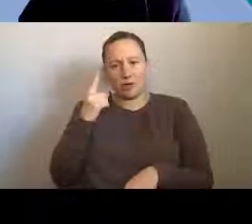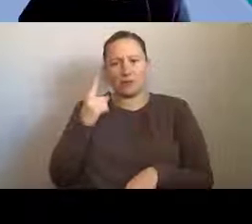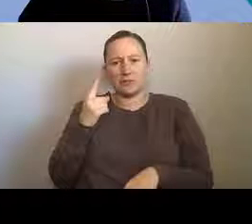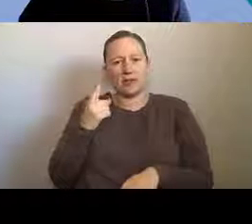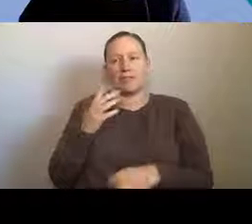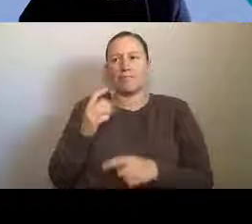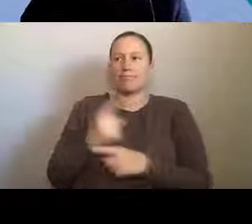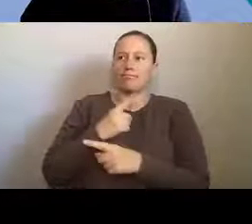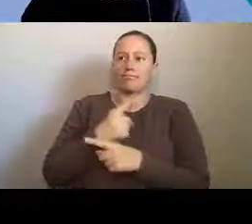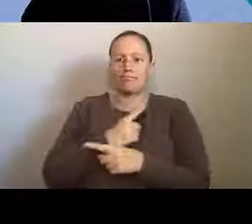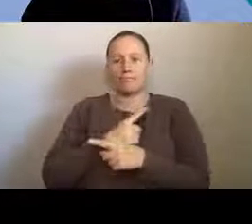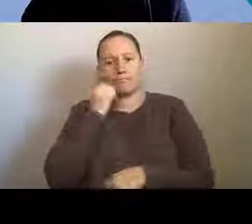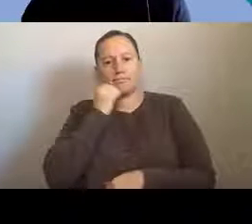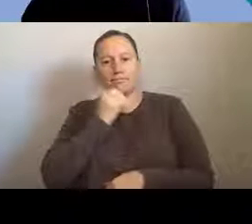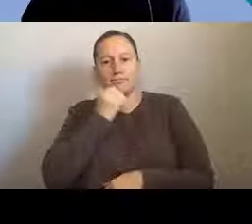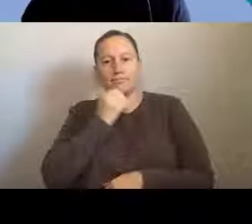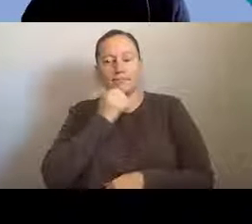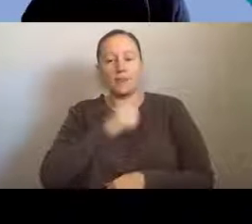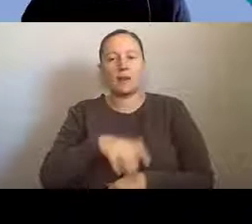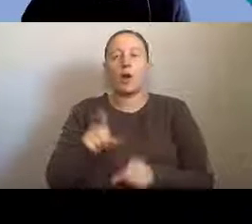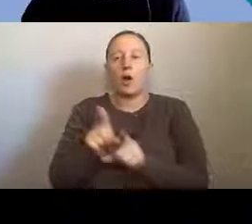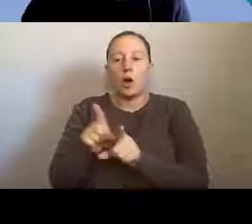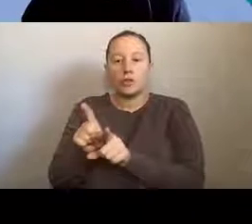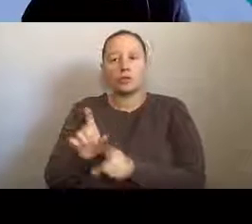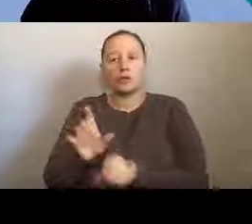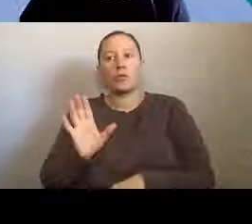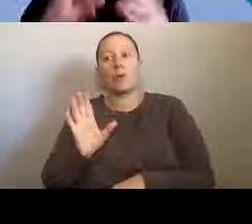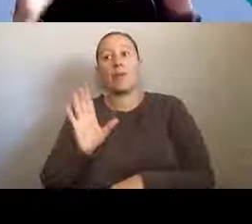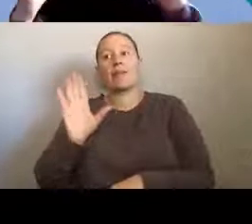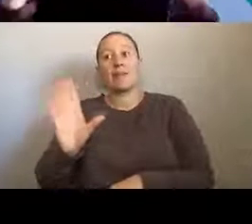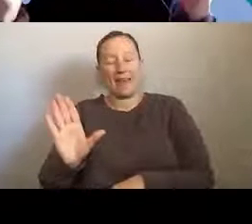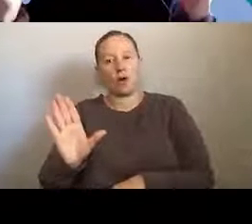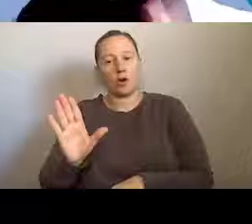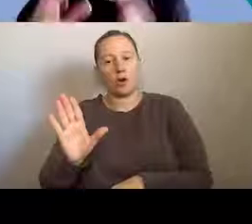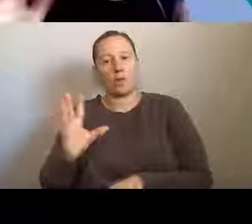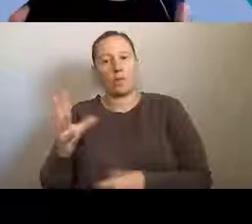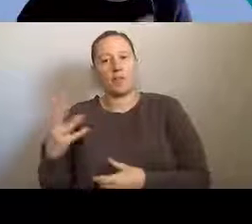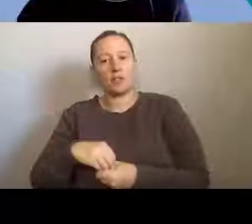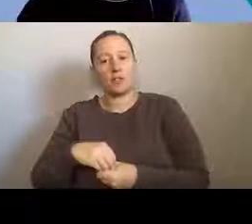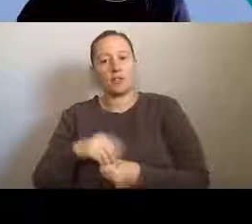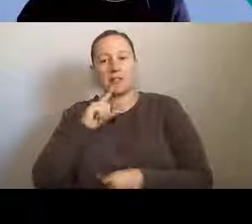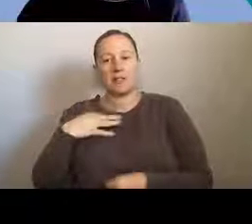and under circumstances that promote voluntariness. So huge concepts, we'll unpack these.